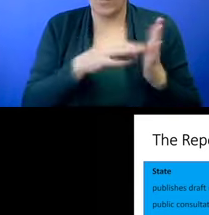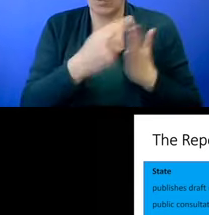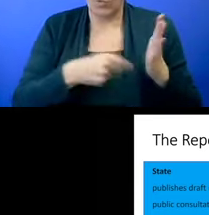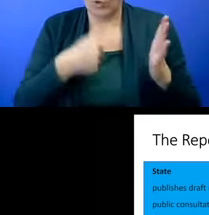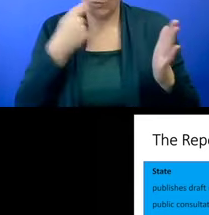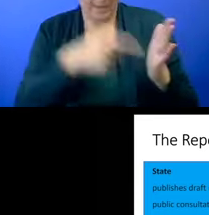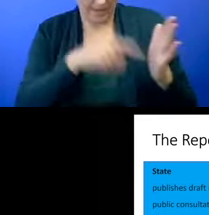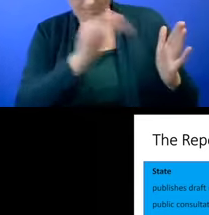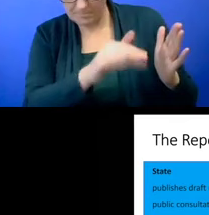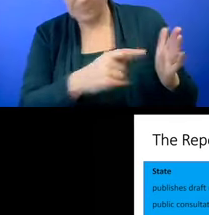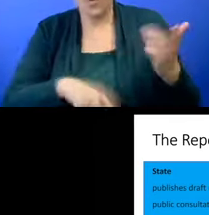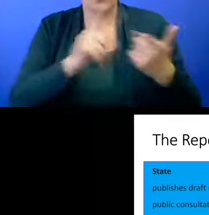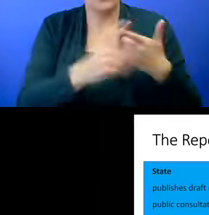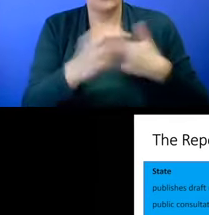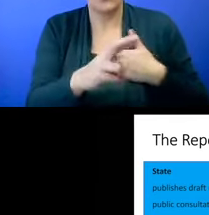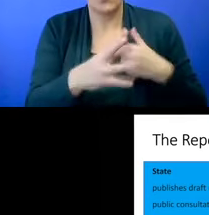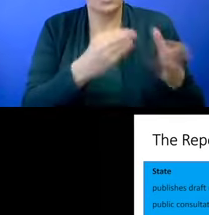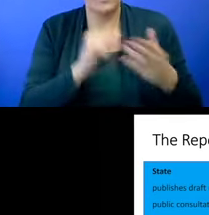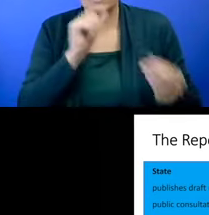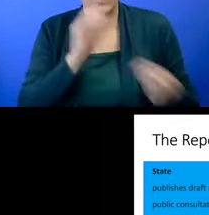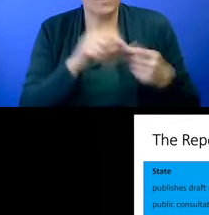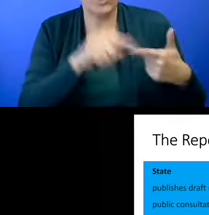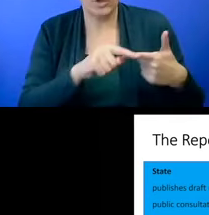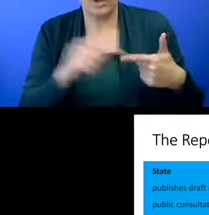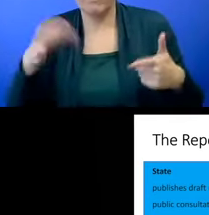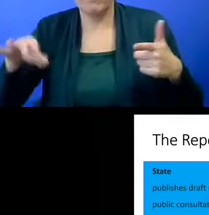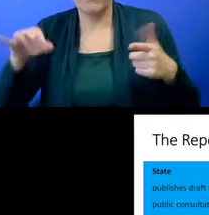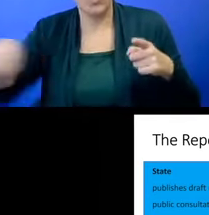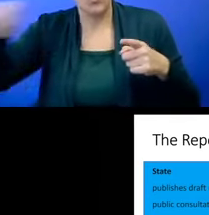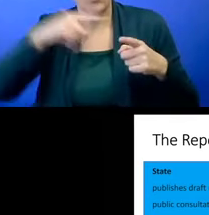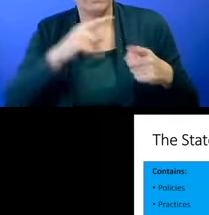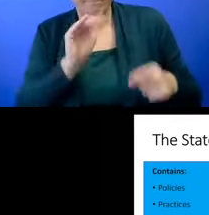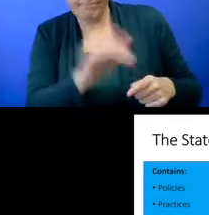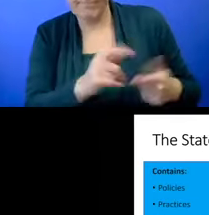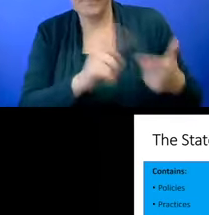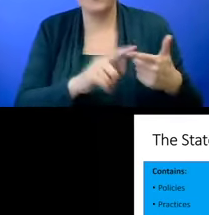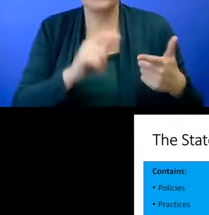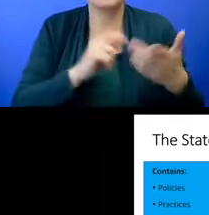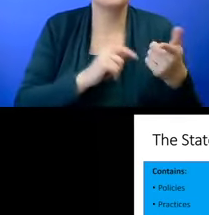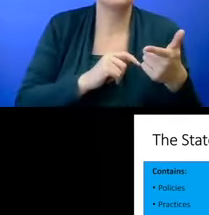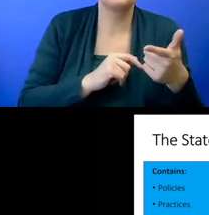or things the State has not mentioned, or misrepresented in its report.